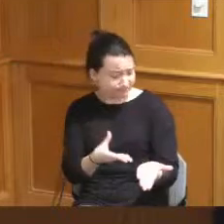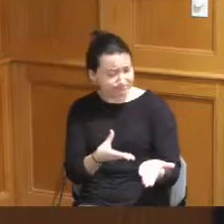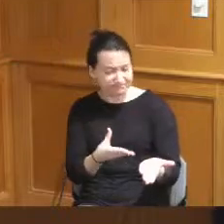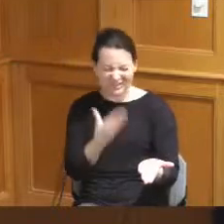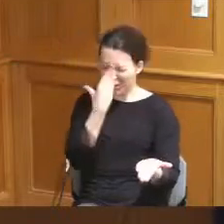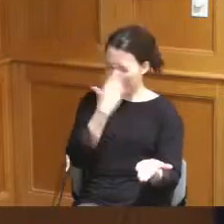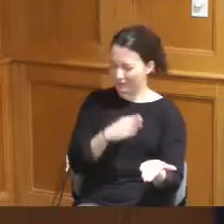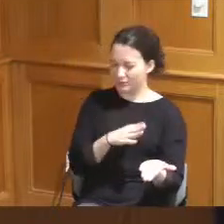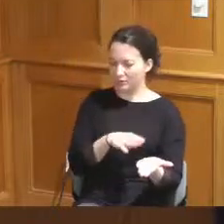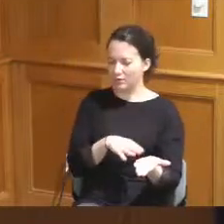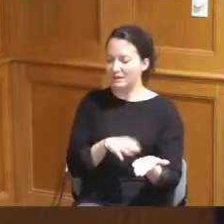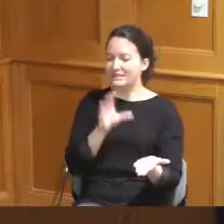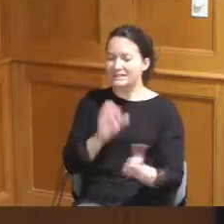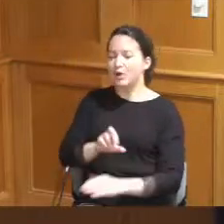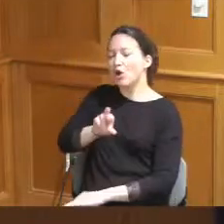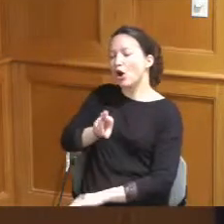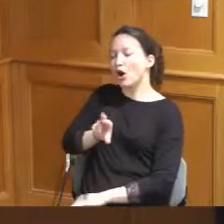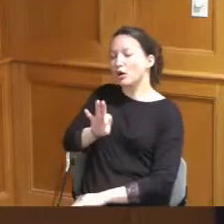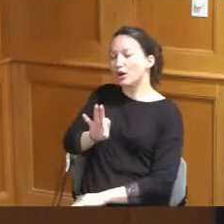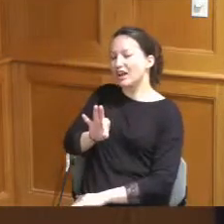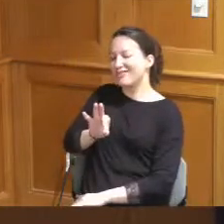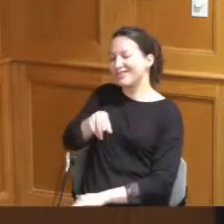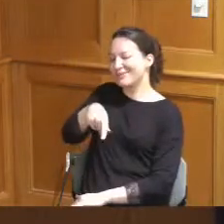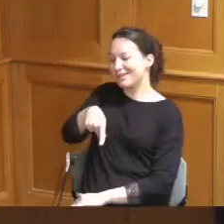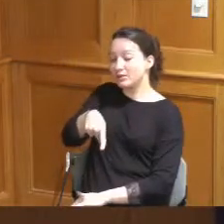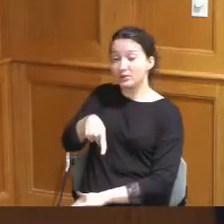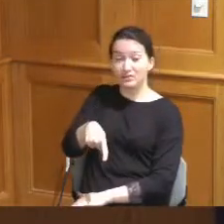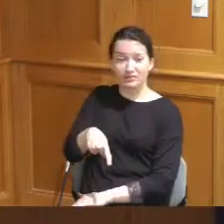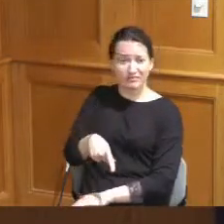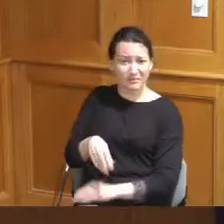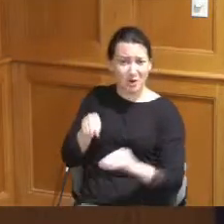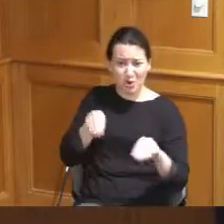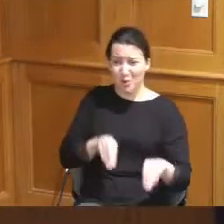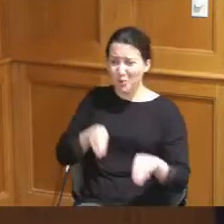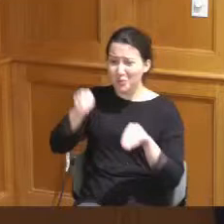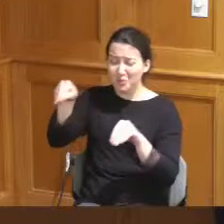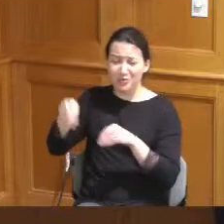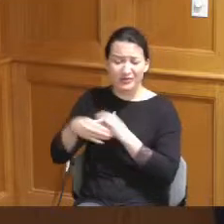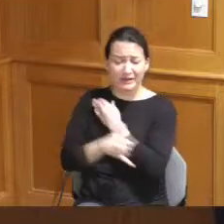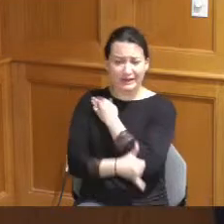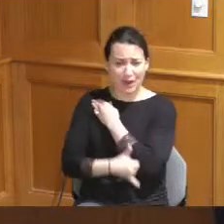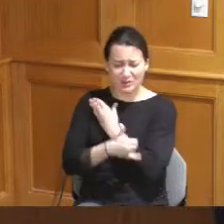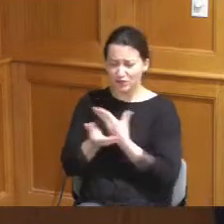know there's a there was an RFP put out about move-in County Services and I want to be clear